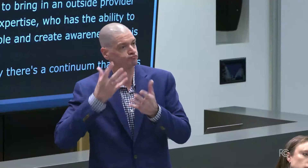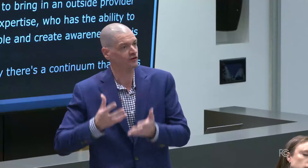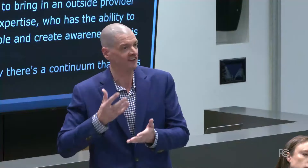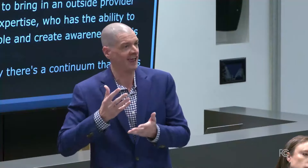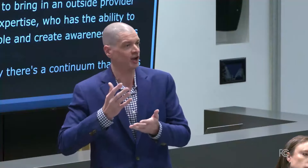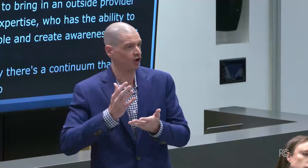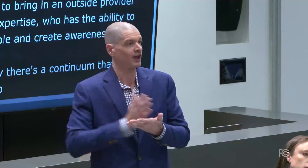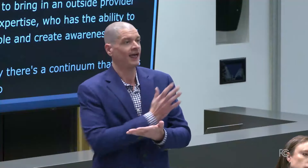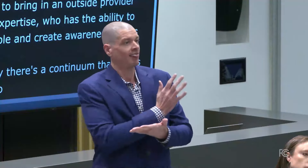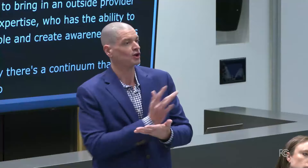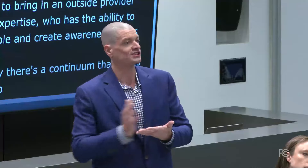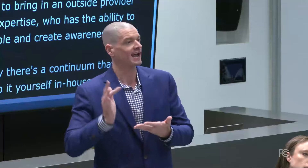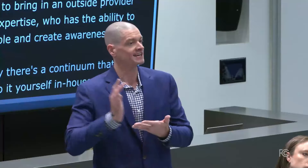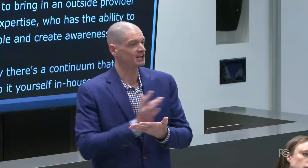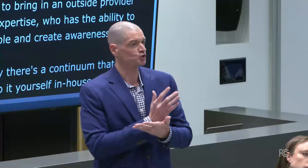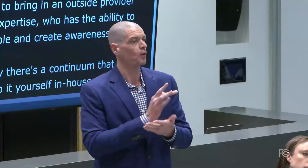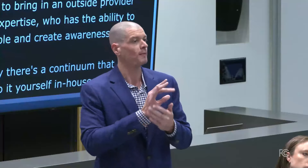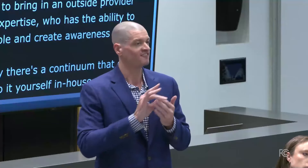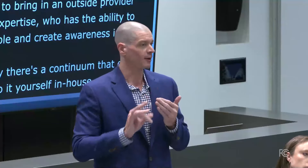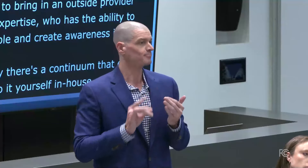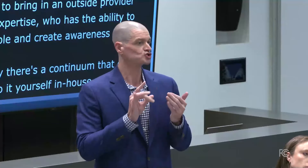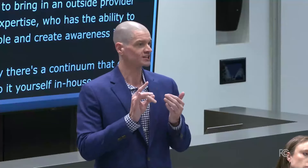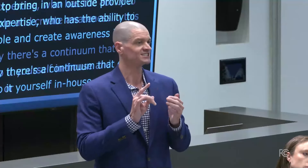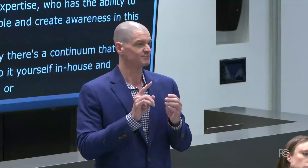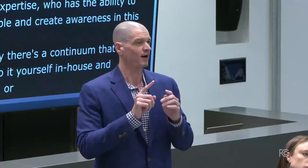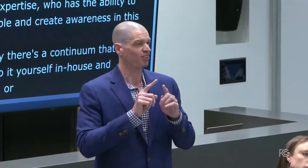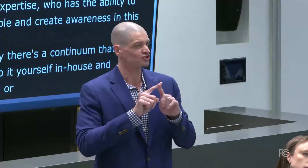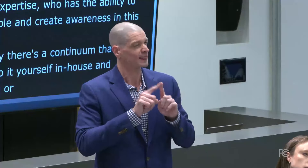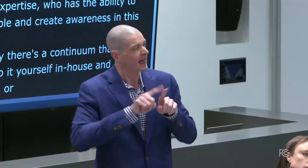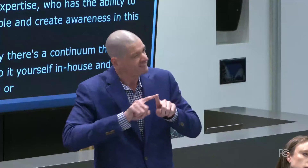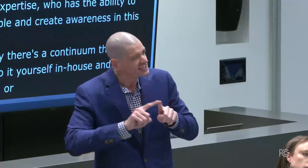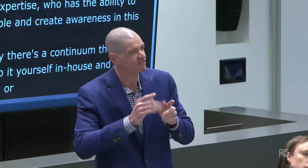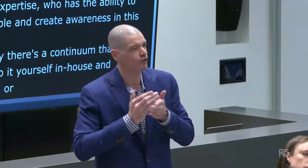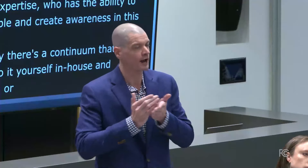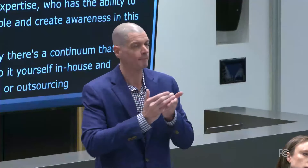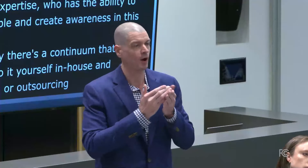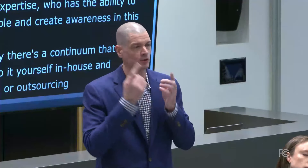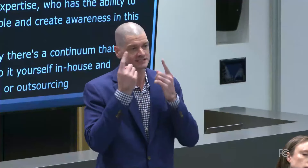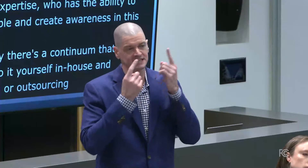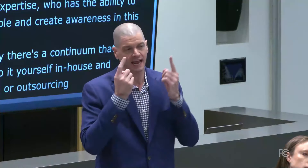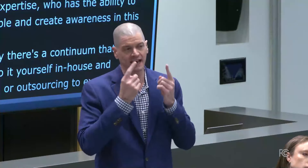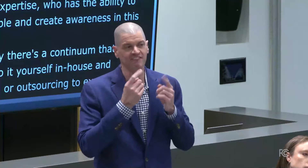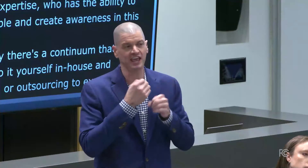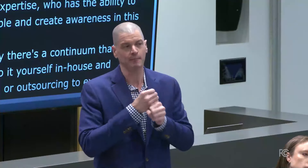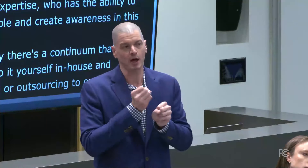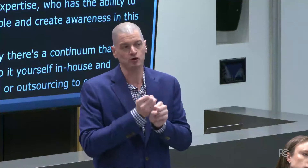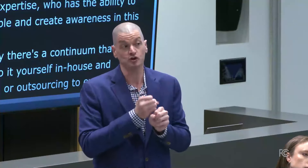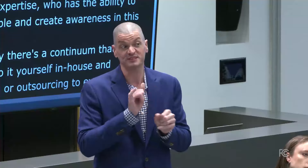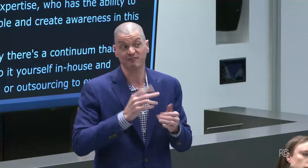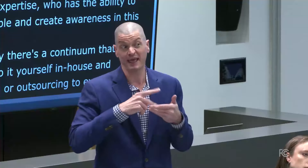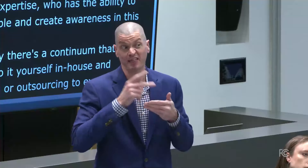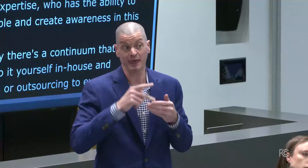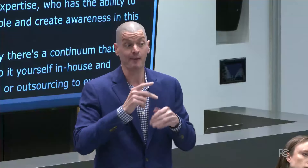PROGRAM. I WOULD SAY THERE'S A CONTINUUM THAT EXISTS BETWEEN DO IT YOURSELF IN-HOUSE AND CONTRACTING OR